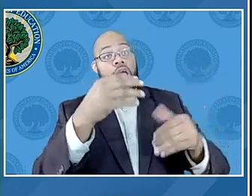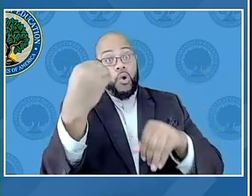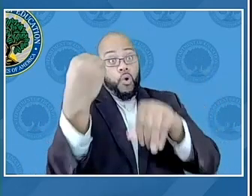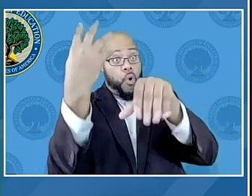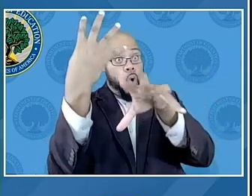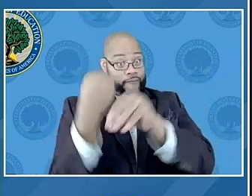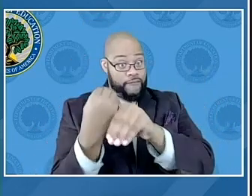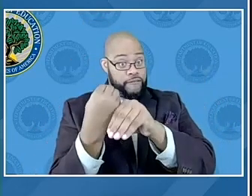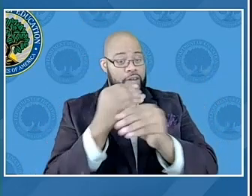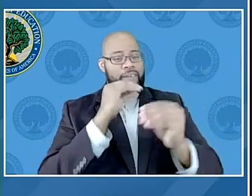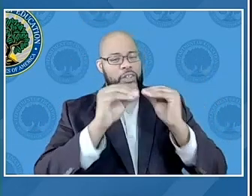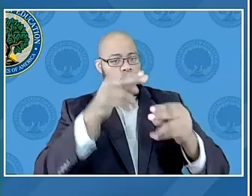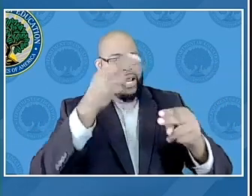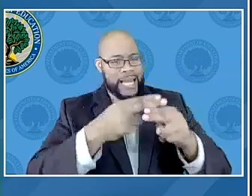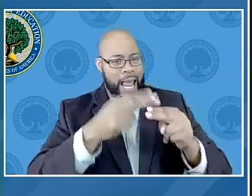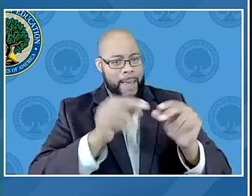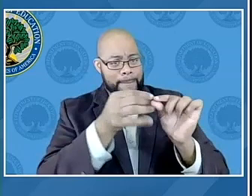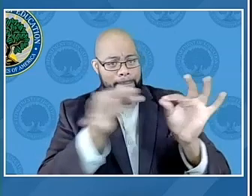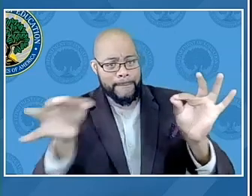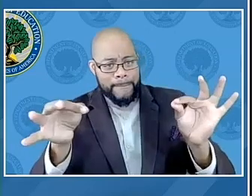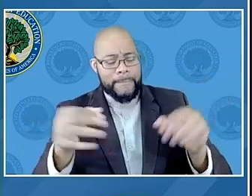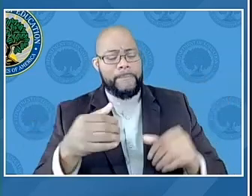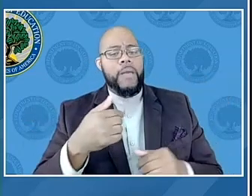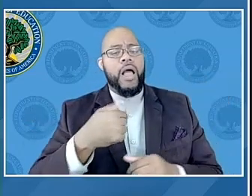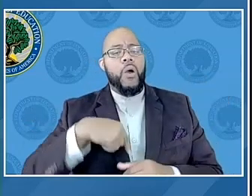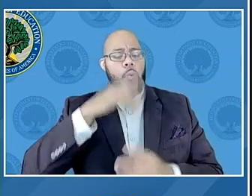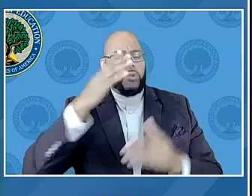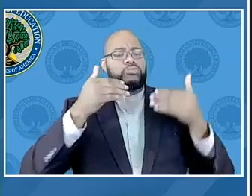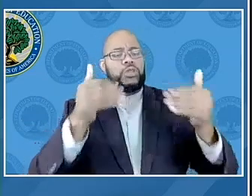naming convention, and we'll proceed with our discussion.